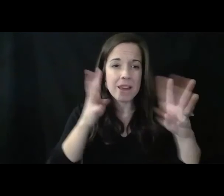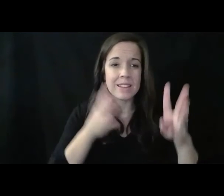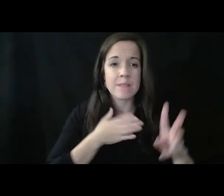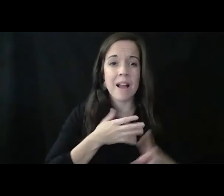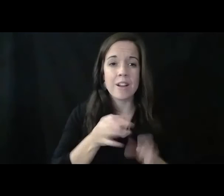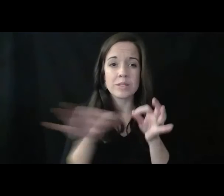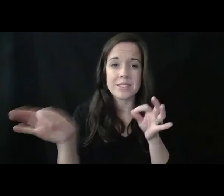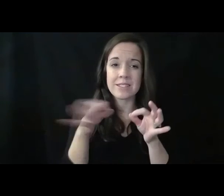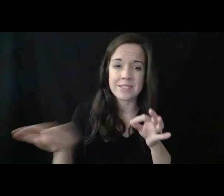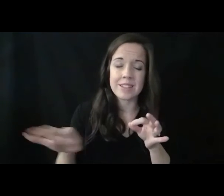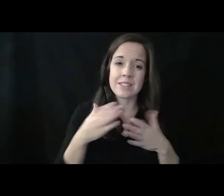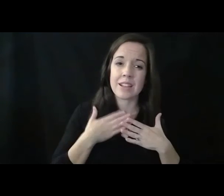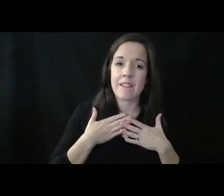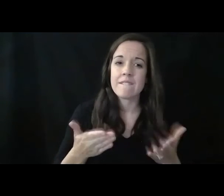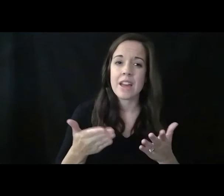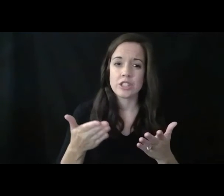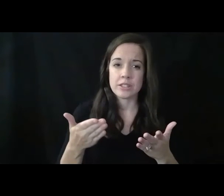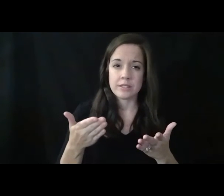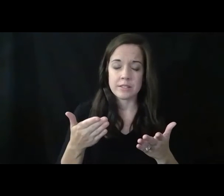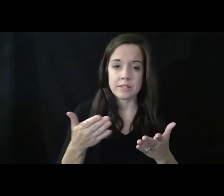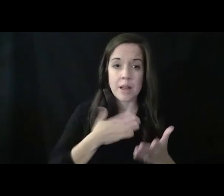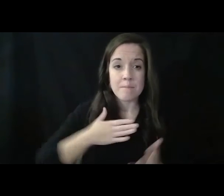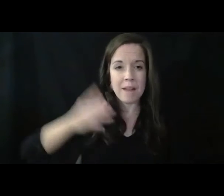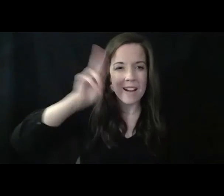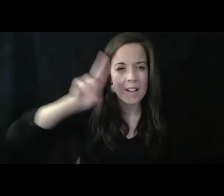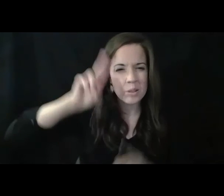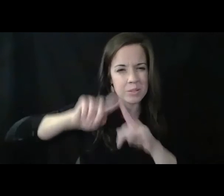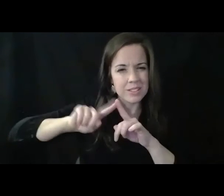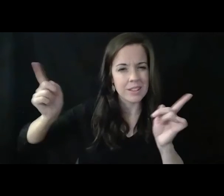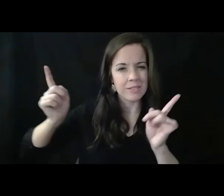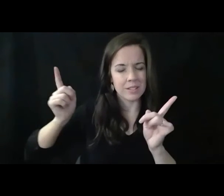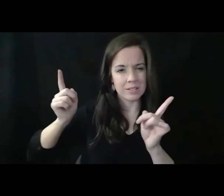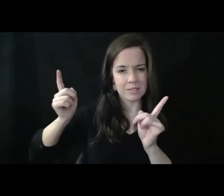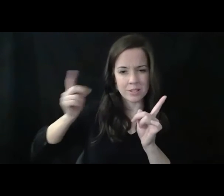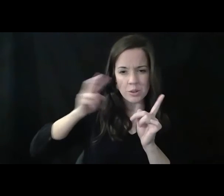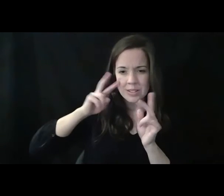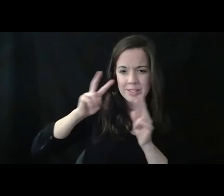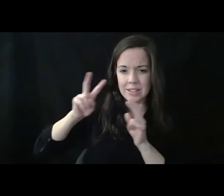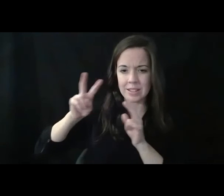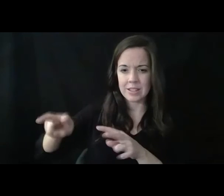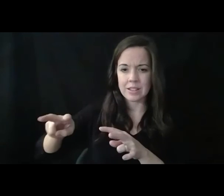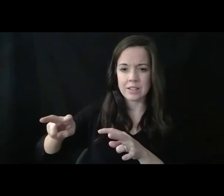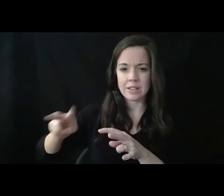Confession: my uncle was different in a way you could see. I was different in a way you could see